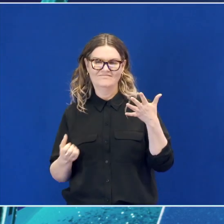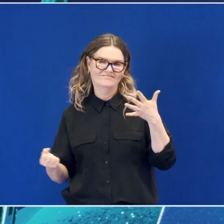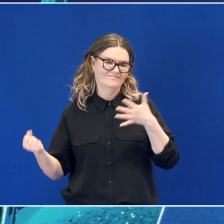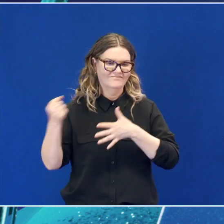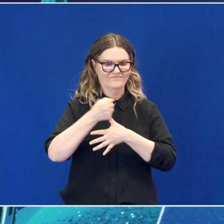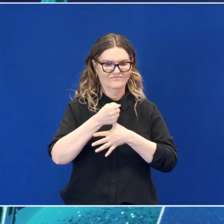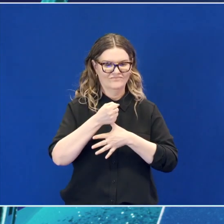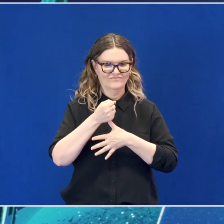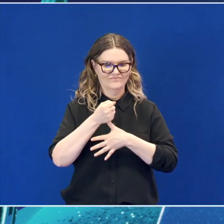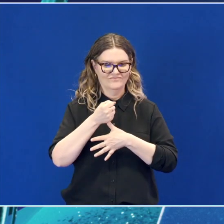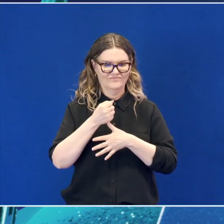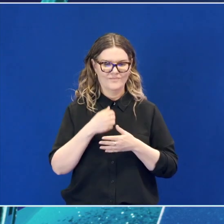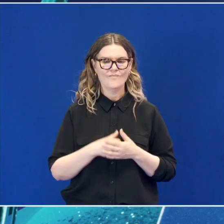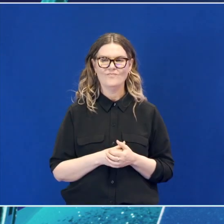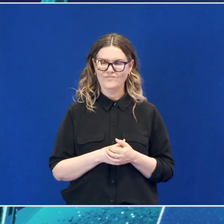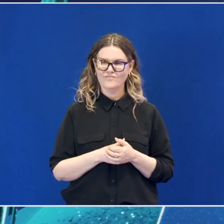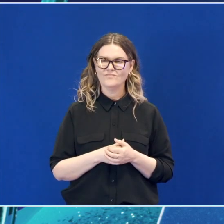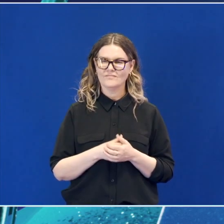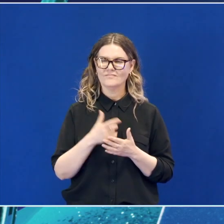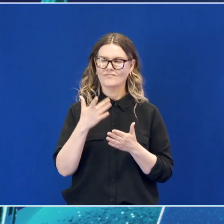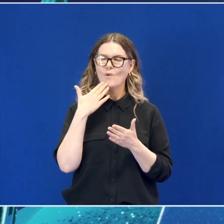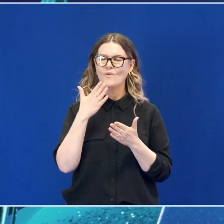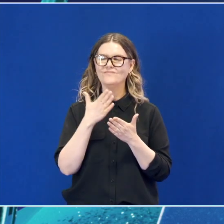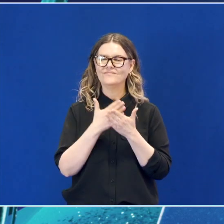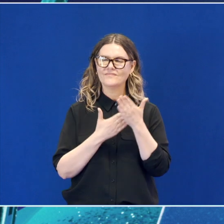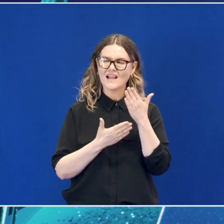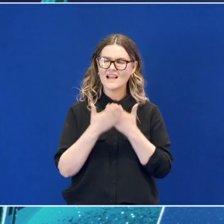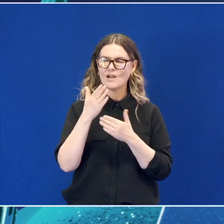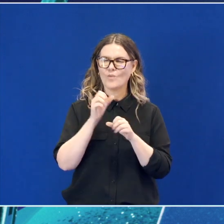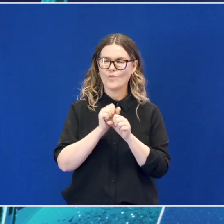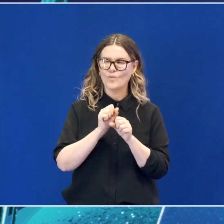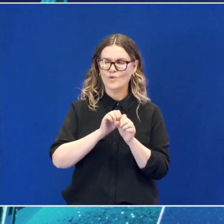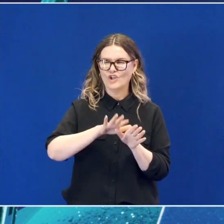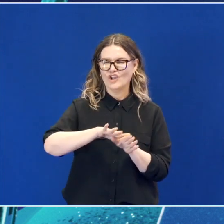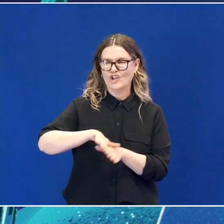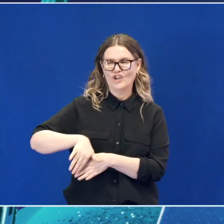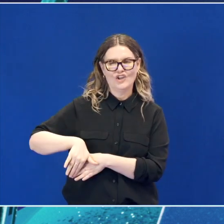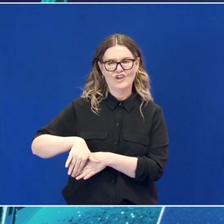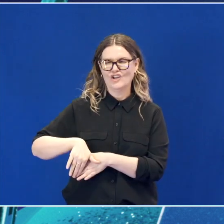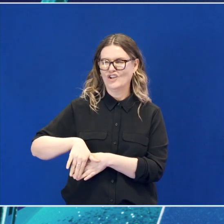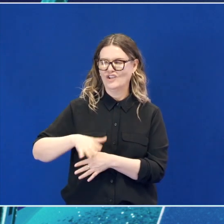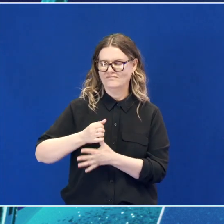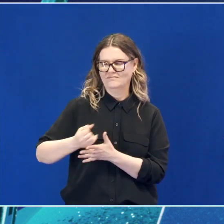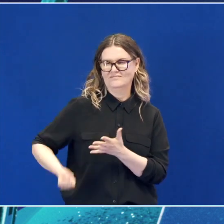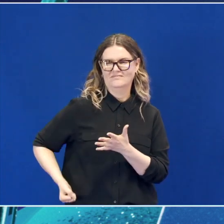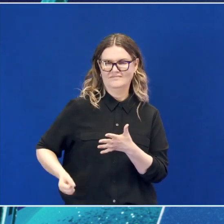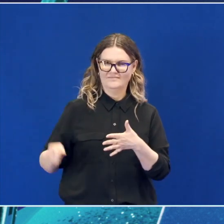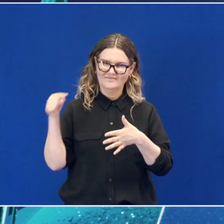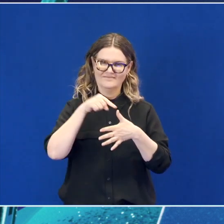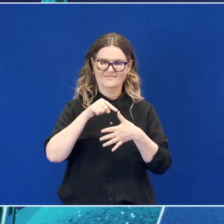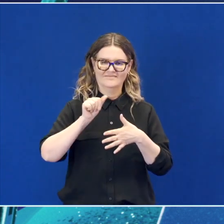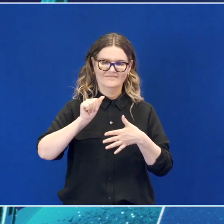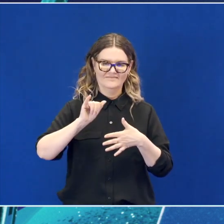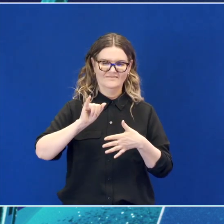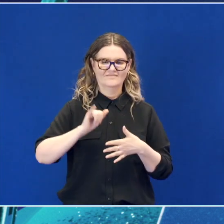and doing the stuff that really matters. And there are two things that matter, it's the stuff at the front and the back end, the discovery,